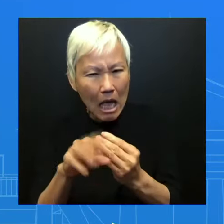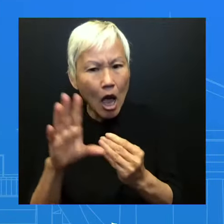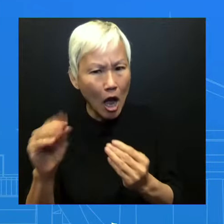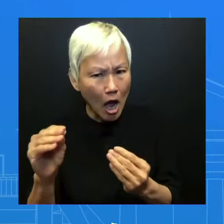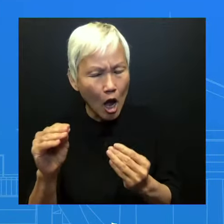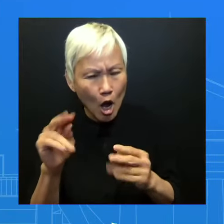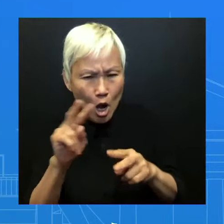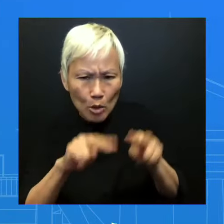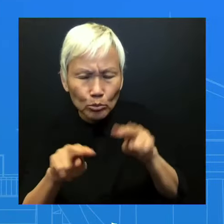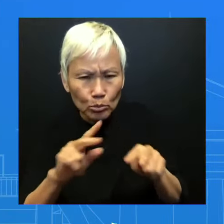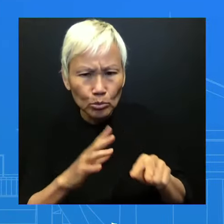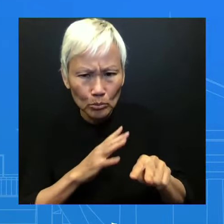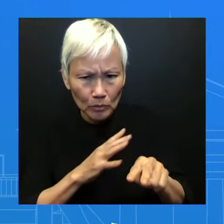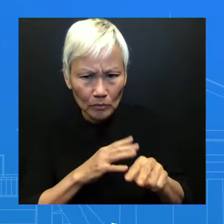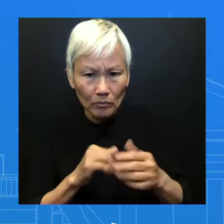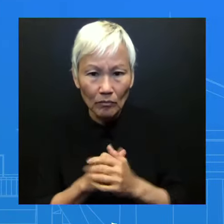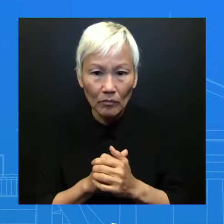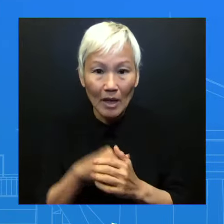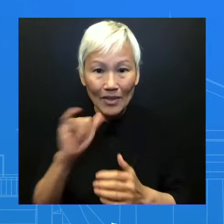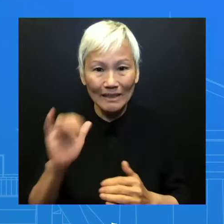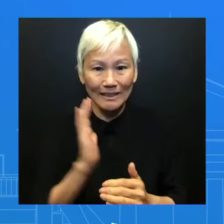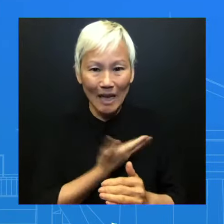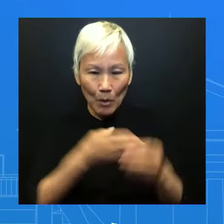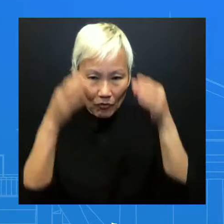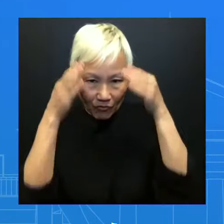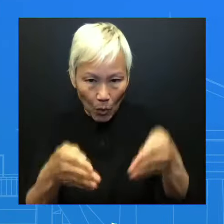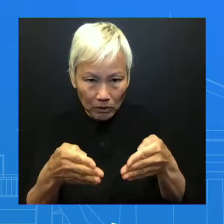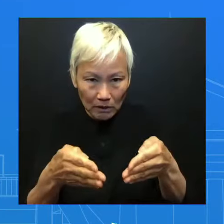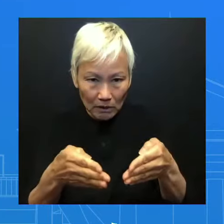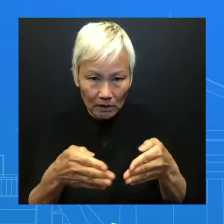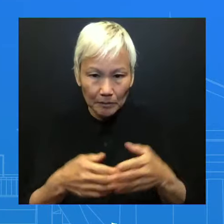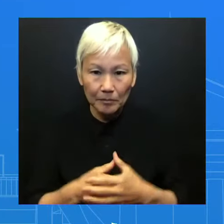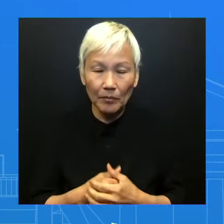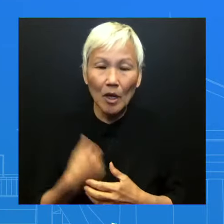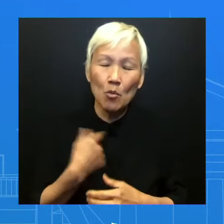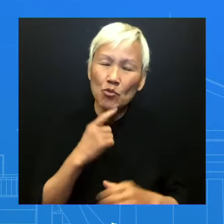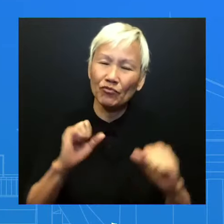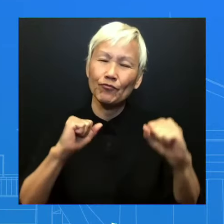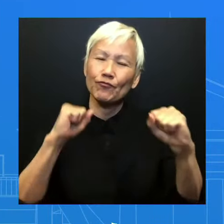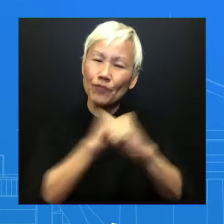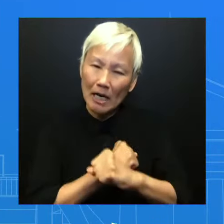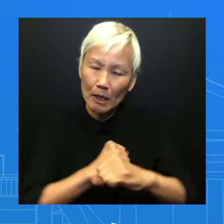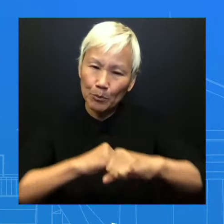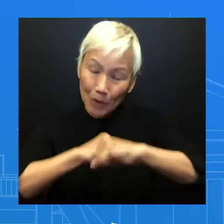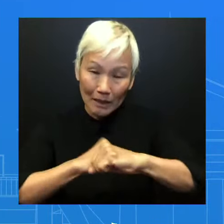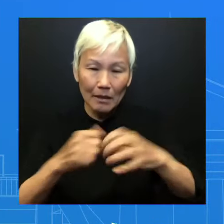So, that's our focus. We're fighting for the American people, and that's what we're going to continue to do. The Press: When Americans hear "default is not an option,"